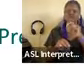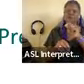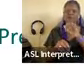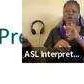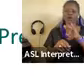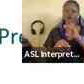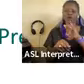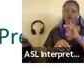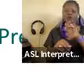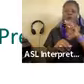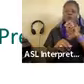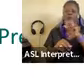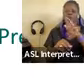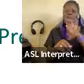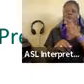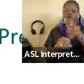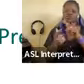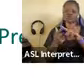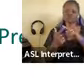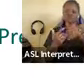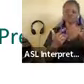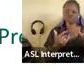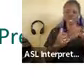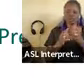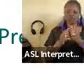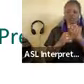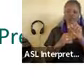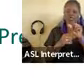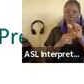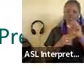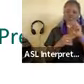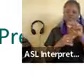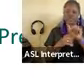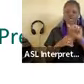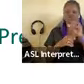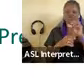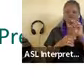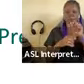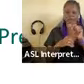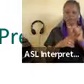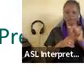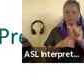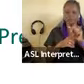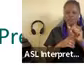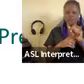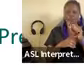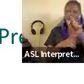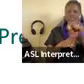and we're right smack in the middle when it comes to where we are. Amongst other area counties, a few are